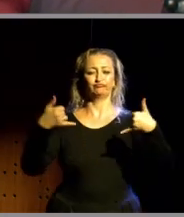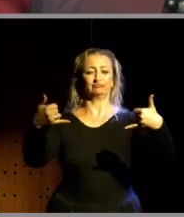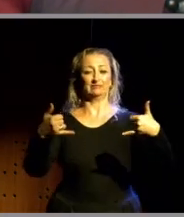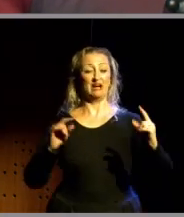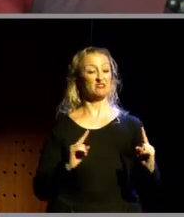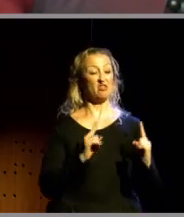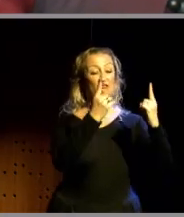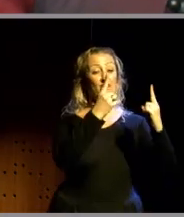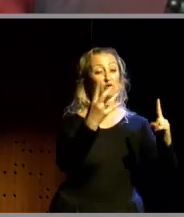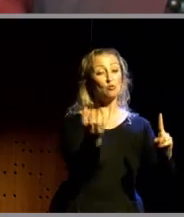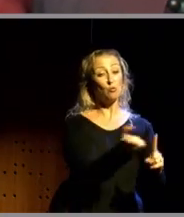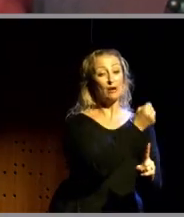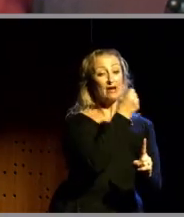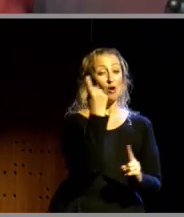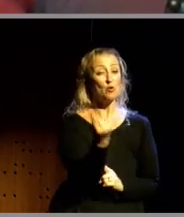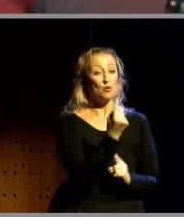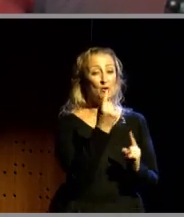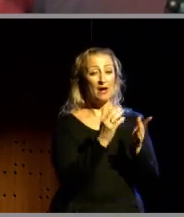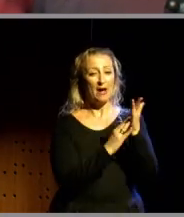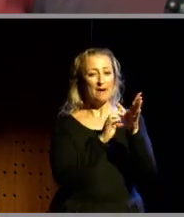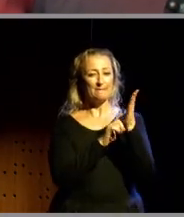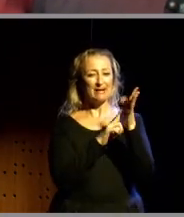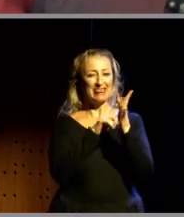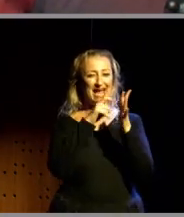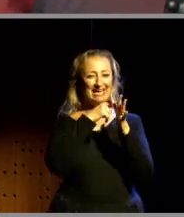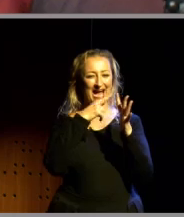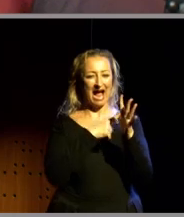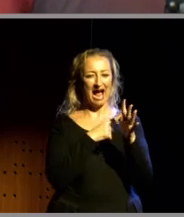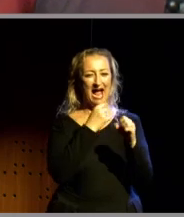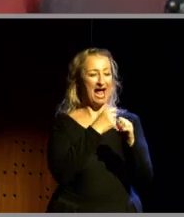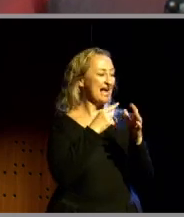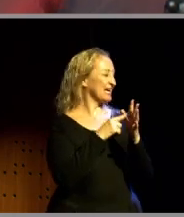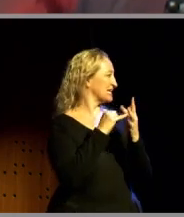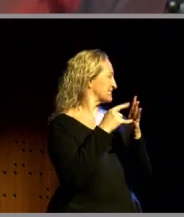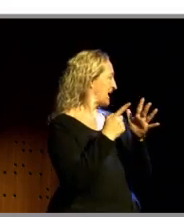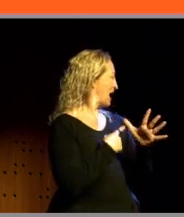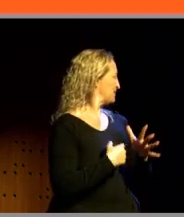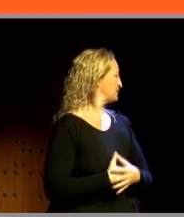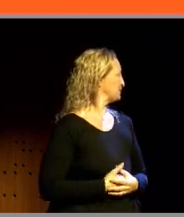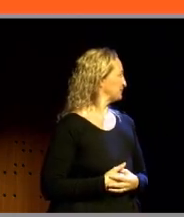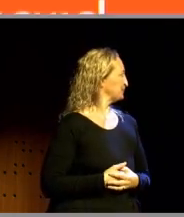of the first Dreaming Award is Meleika Gesa. It is Creative Australia's honour to present